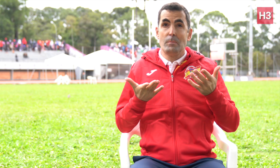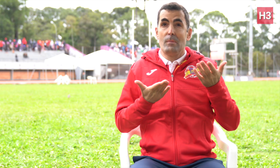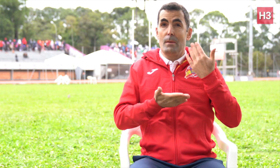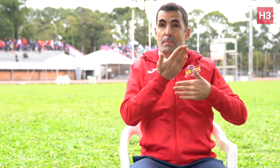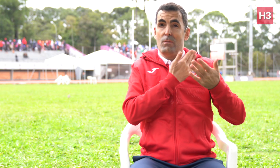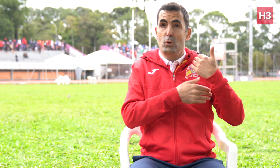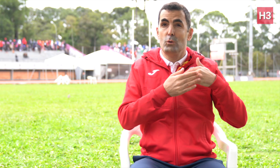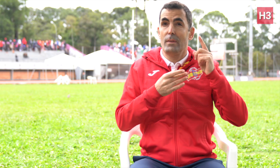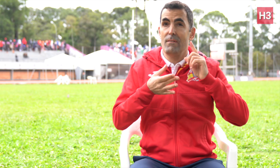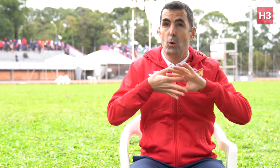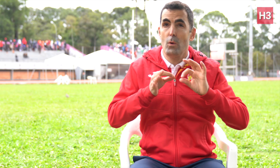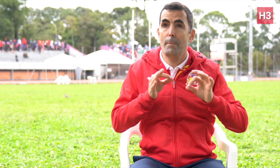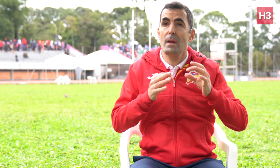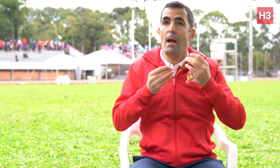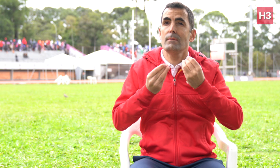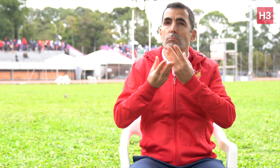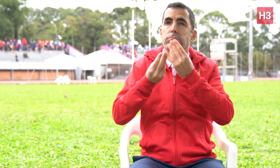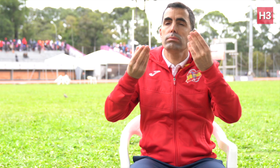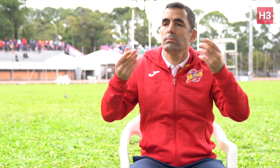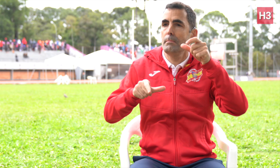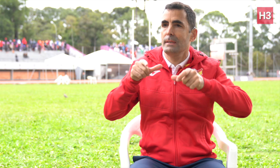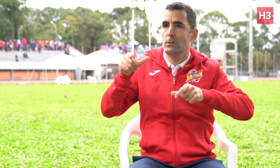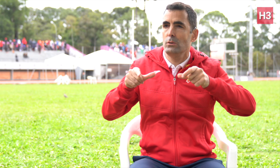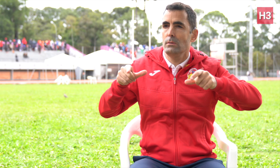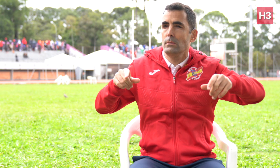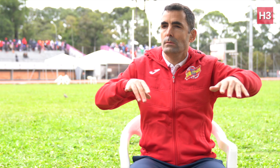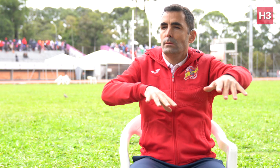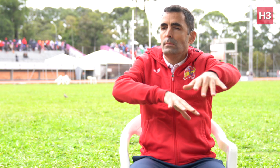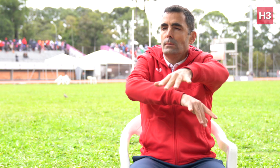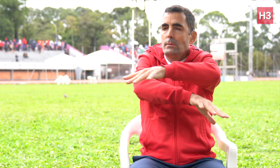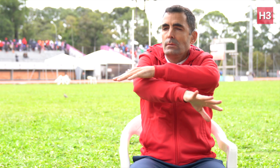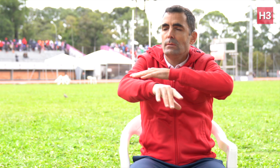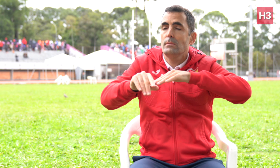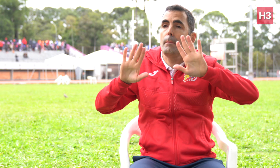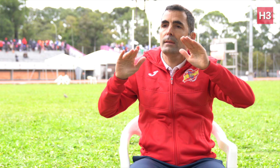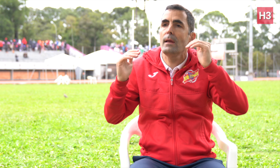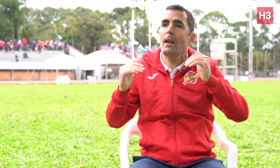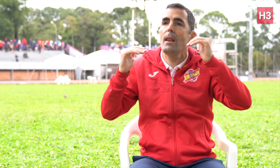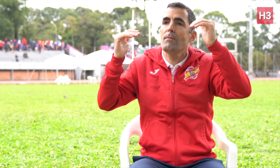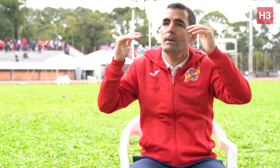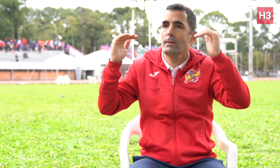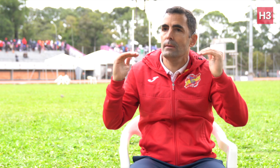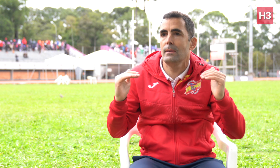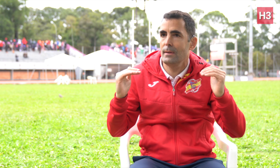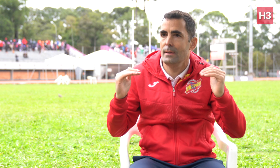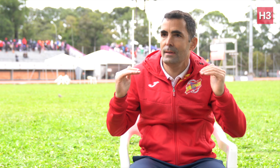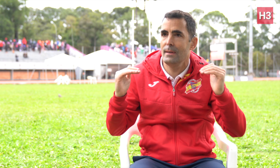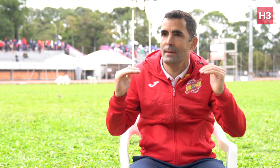During the earlier Deaflympics, there were so many Deaf athletes but their level wasn't on a par as